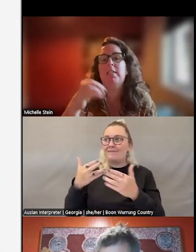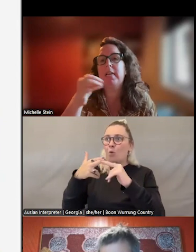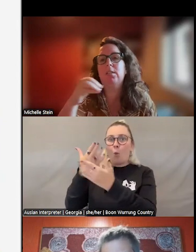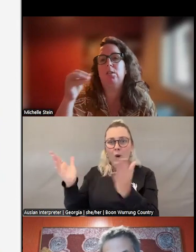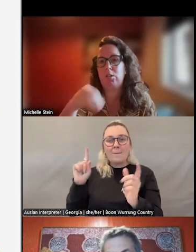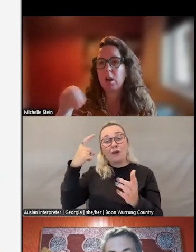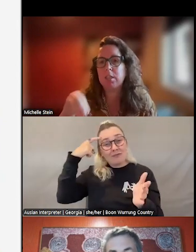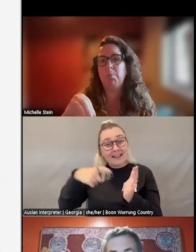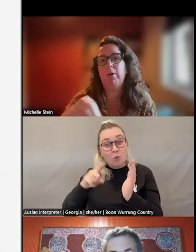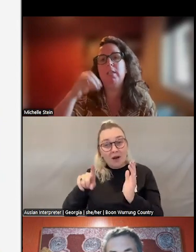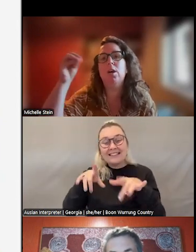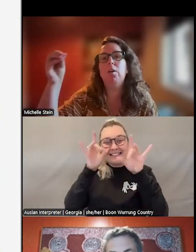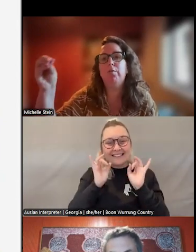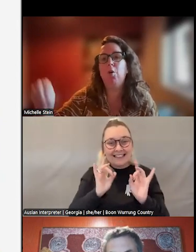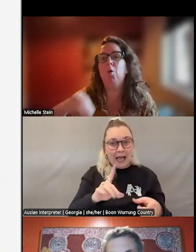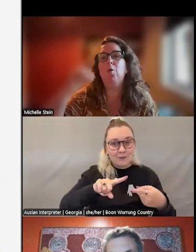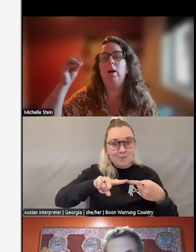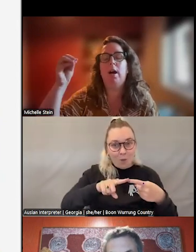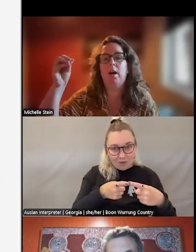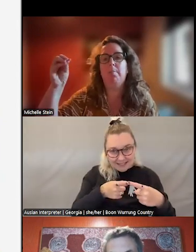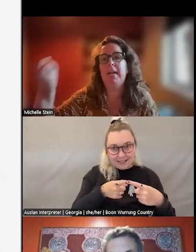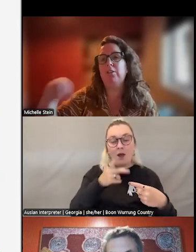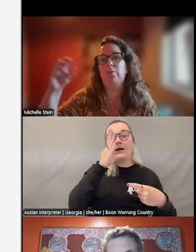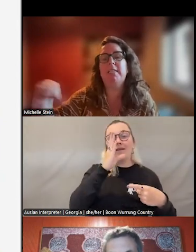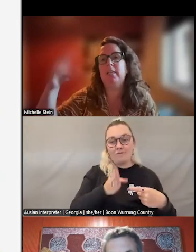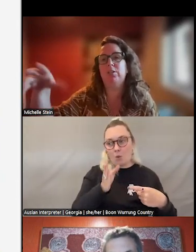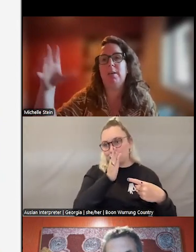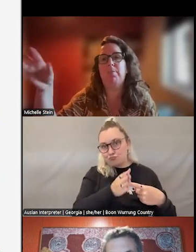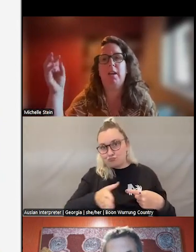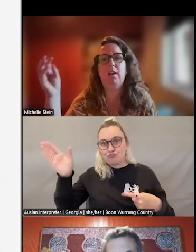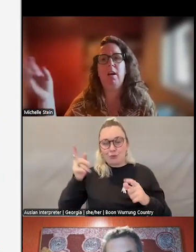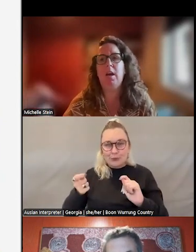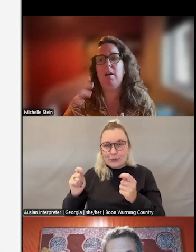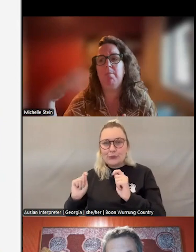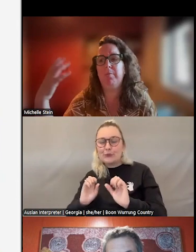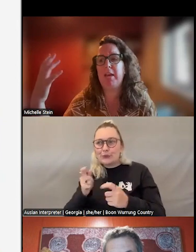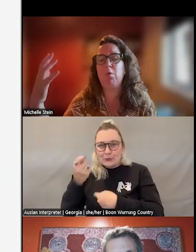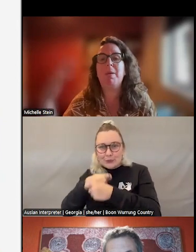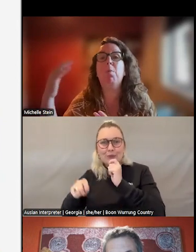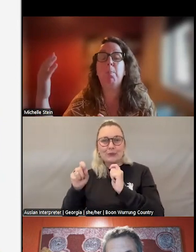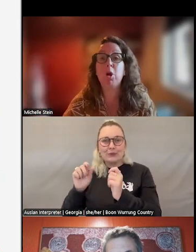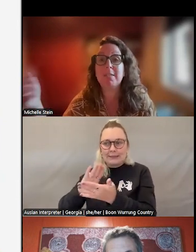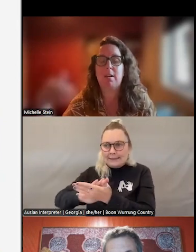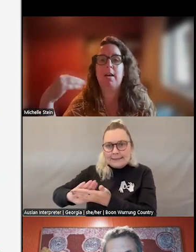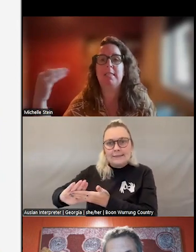that that is the starting point for iterating into something that will be more personalised